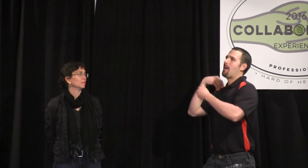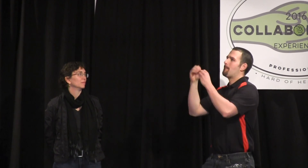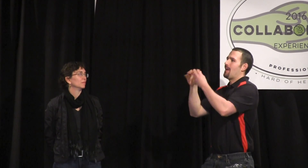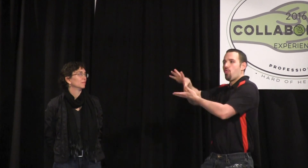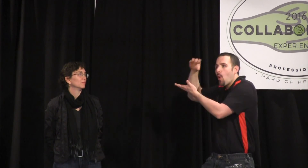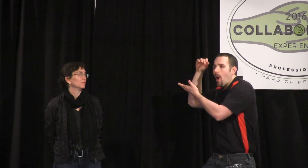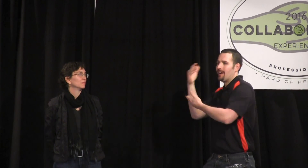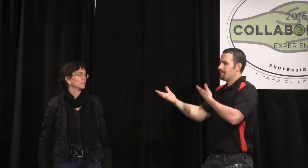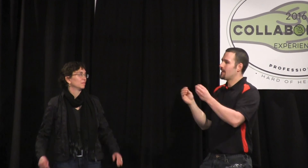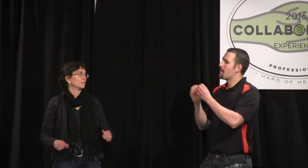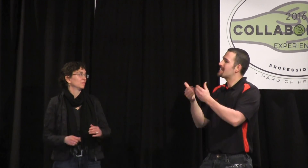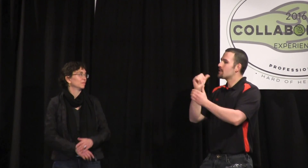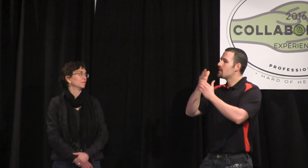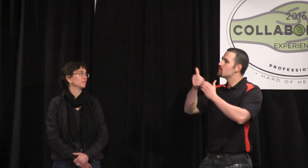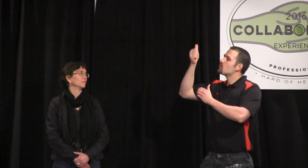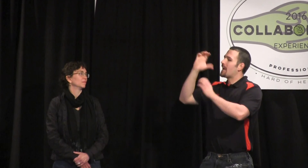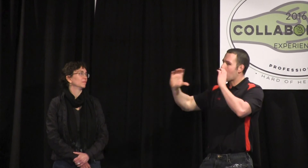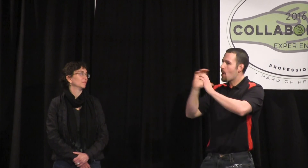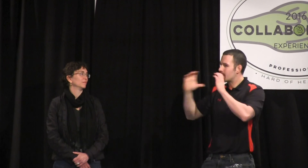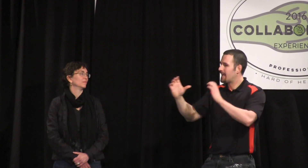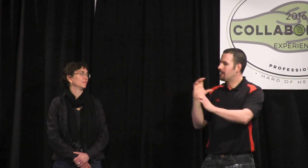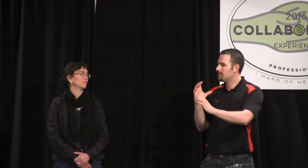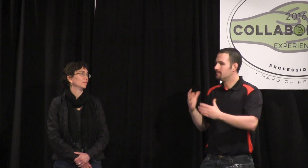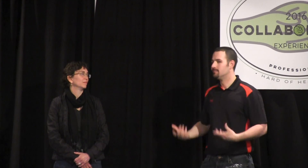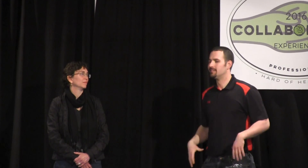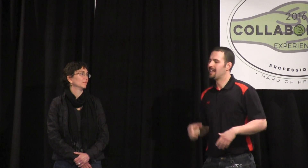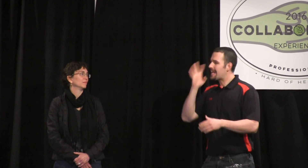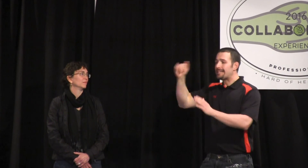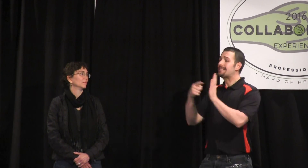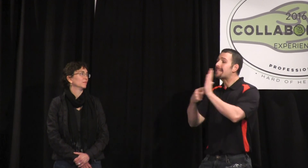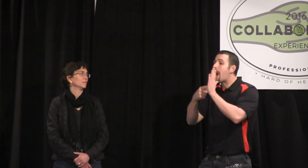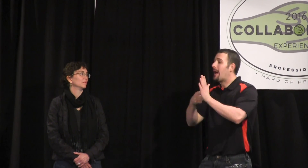I just think with them, they're willing to learn, so that makes the communication easier.